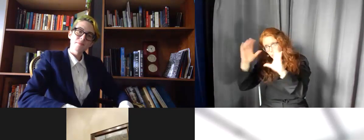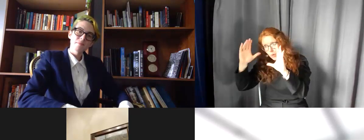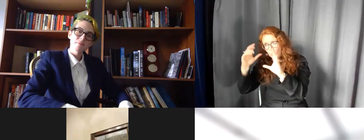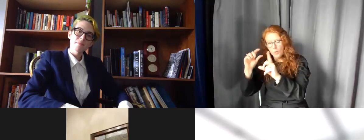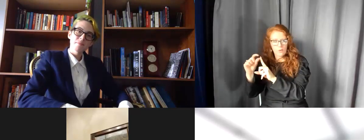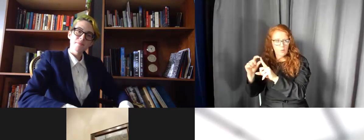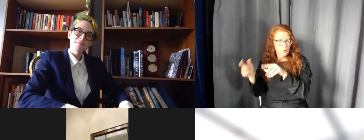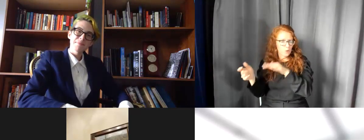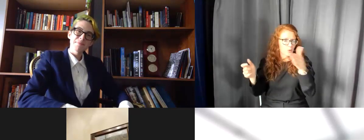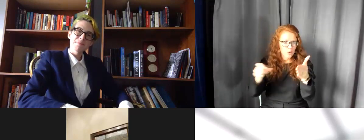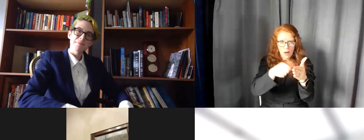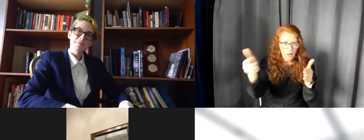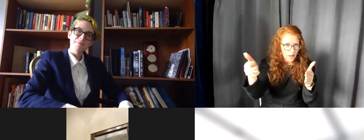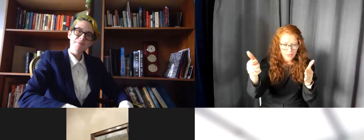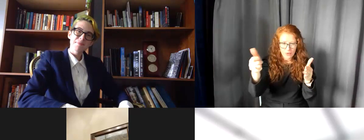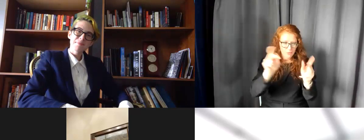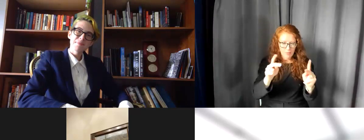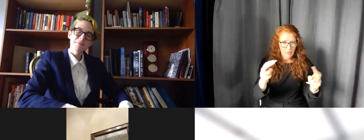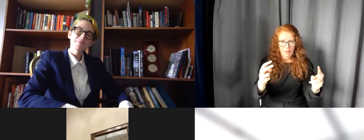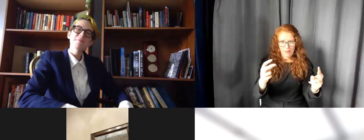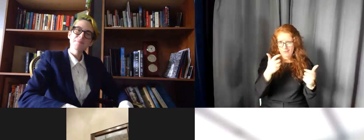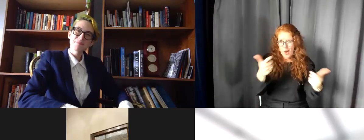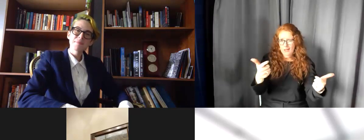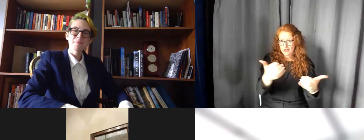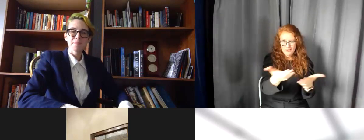Grace: anyone who's, you know, watching today. And so